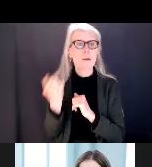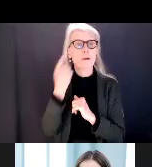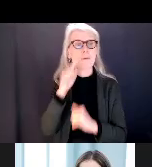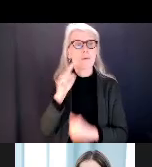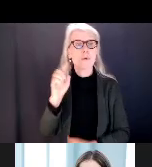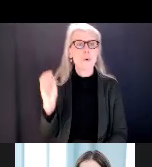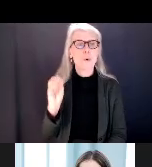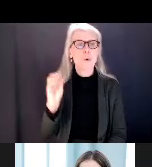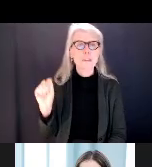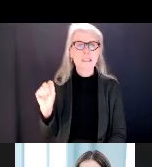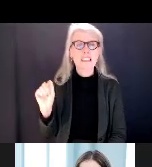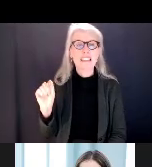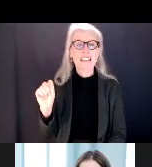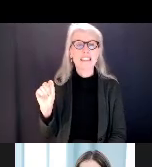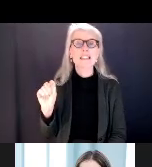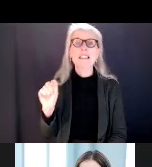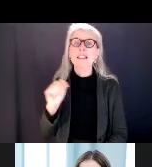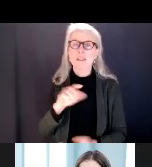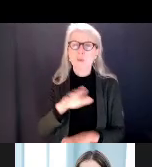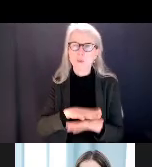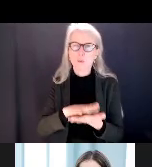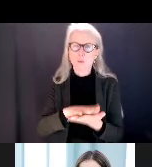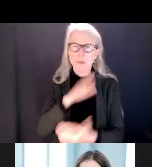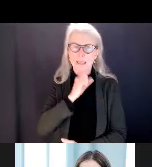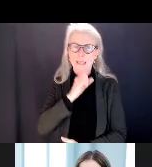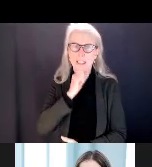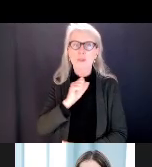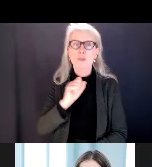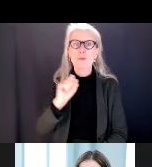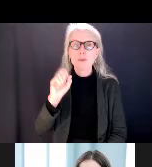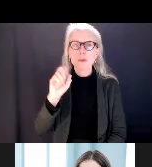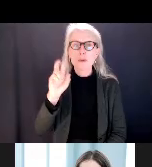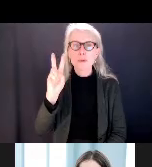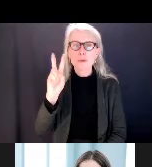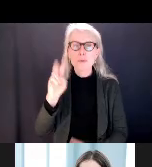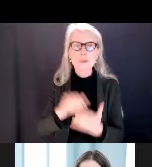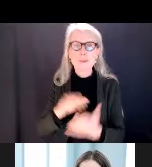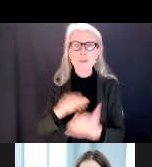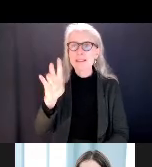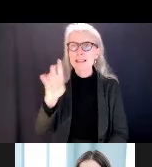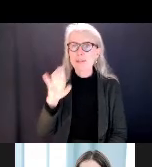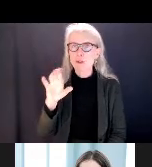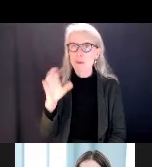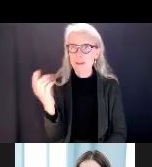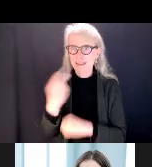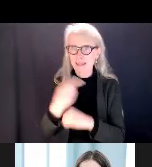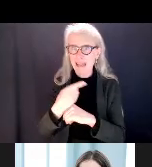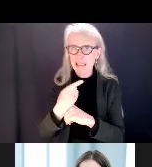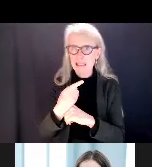therapy, and that's for the school age kids, which was 2,700 days. And we dug into this a little bit